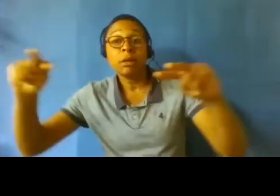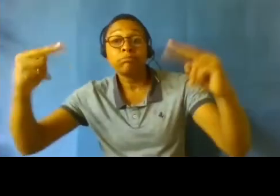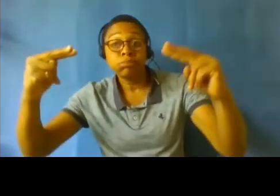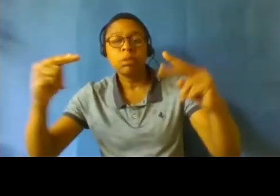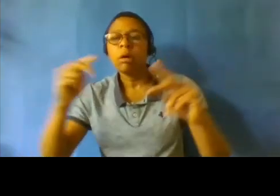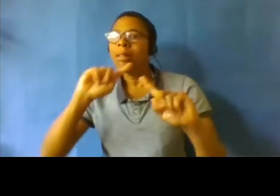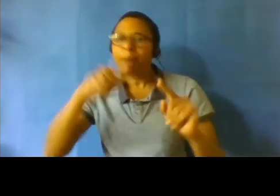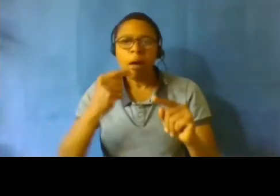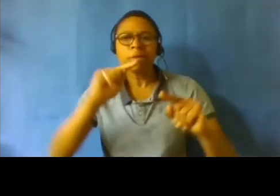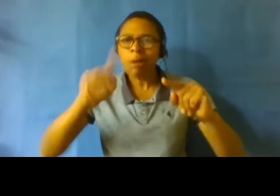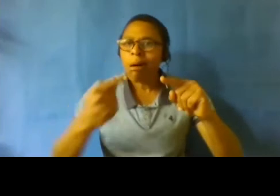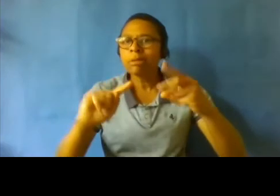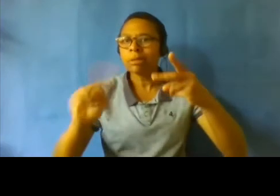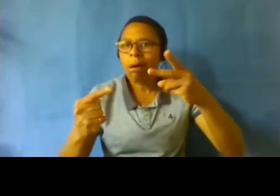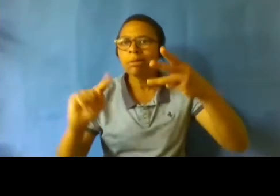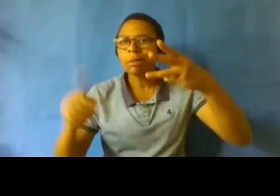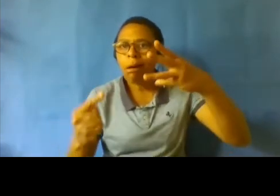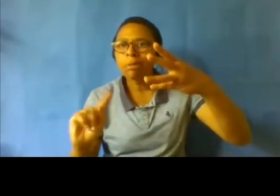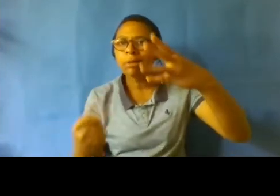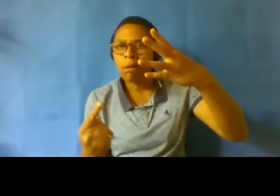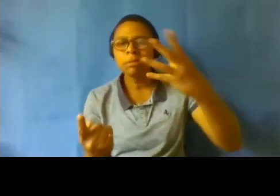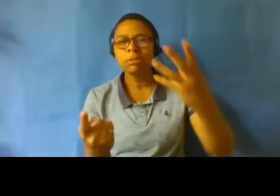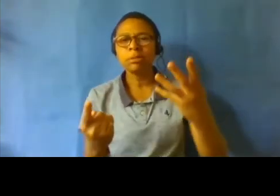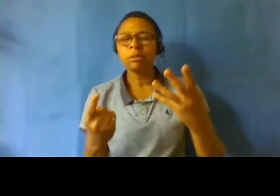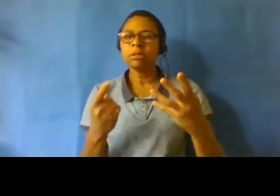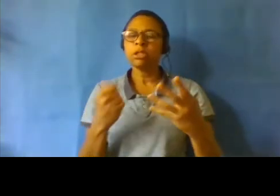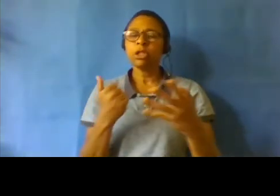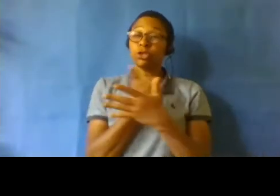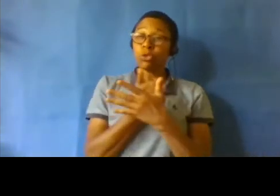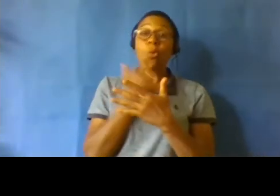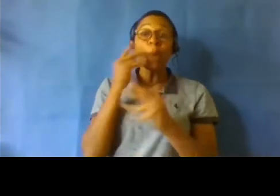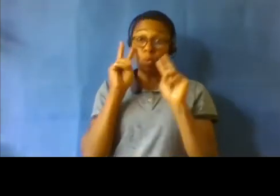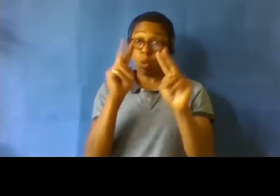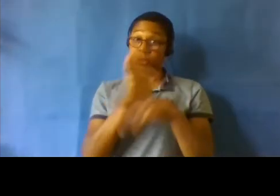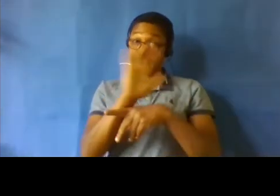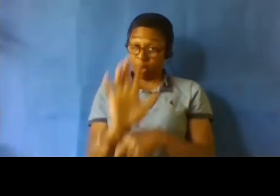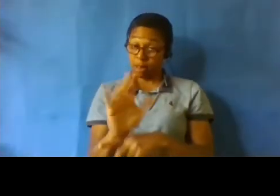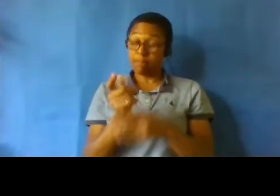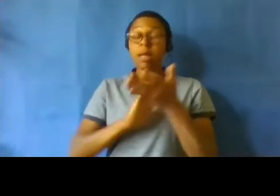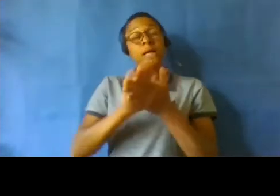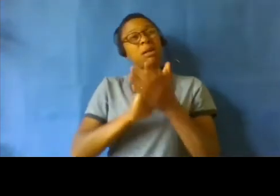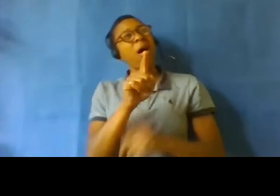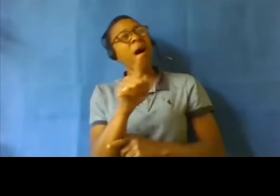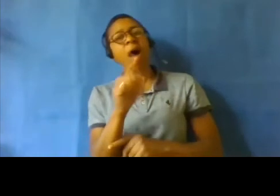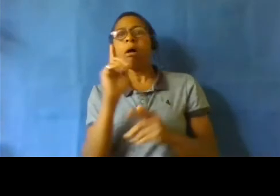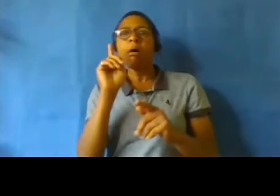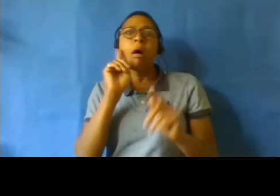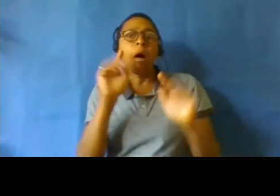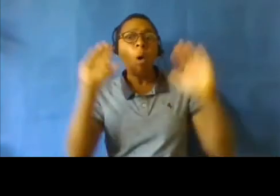genius dominates TV and film representations and even then there appears a reluctance to officially recognize these characters as autistic